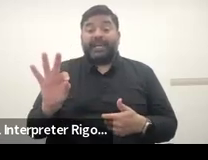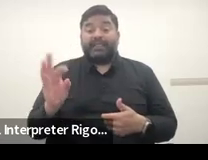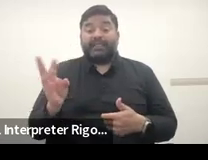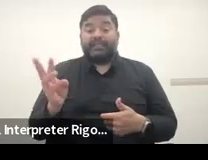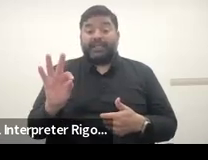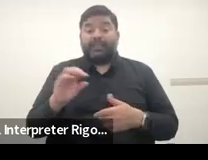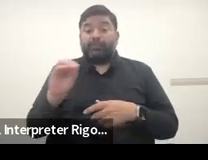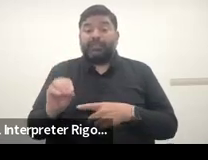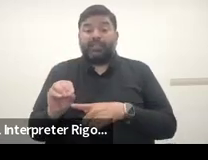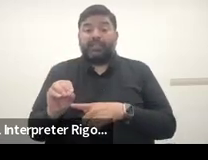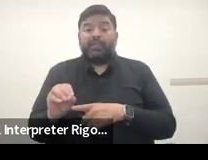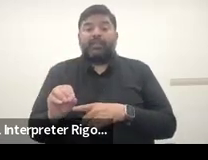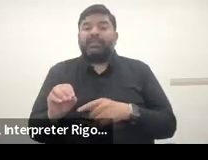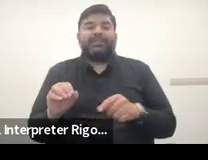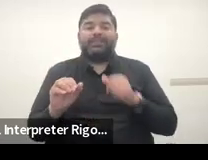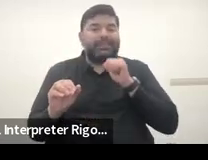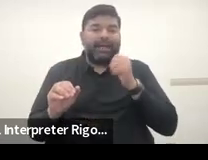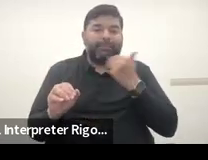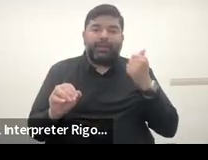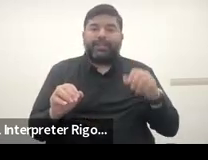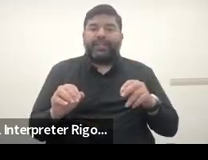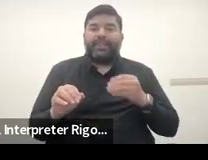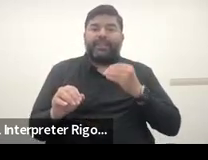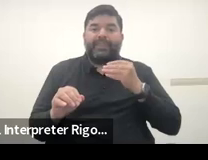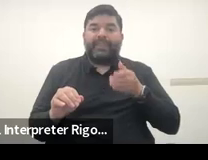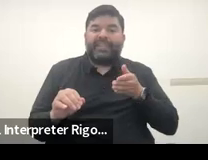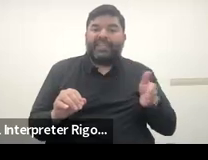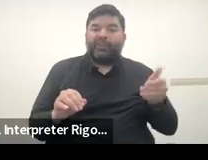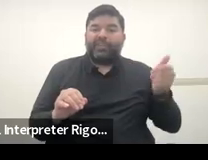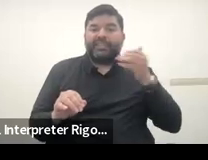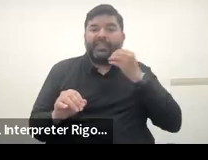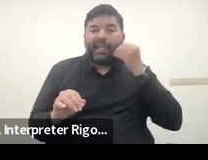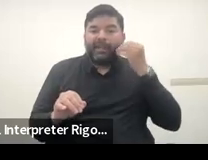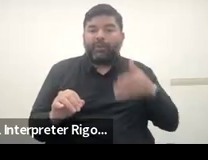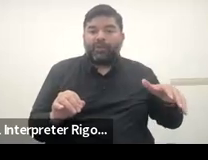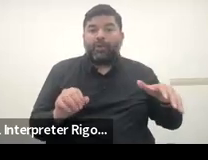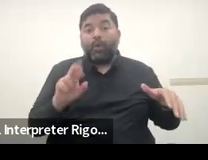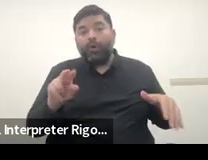not do better than the nearest neighbor model or the MLP but still it's interesting. And